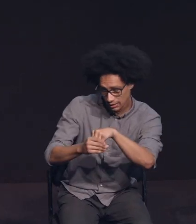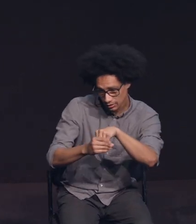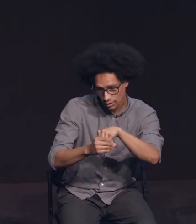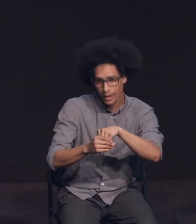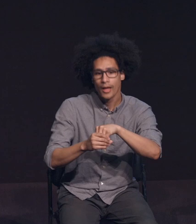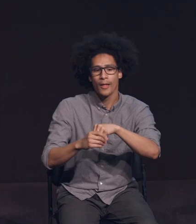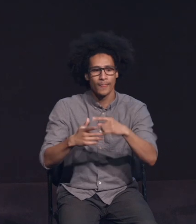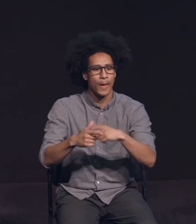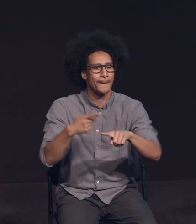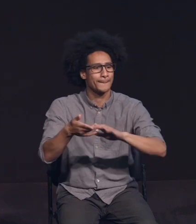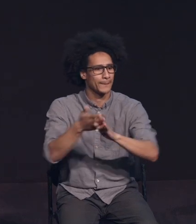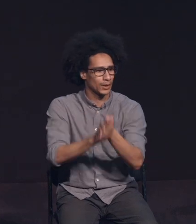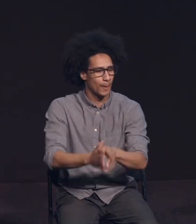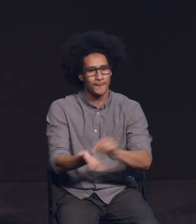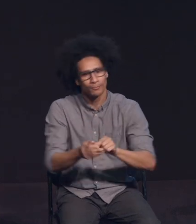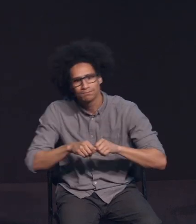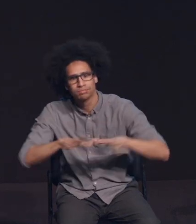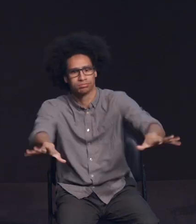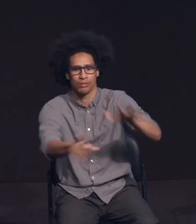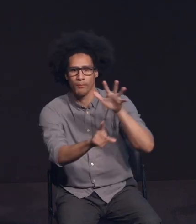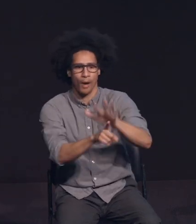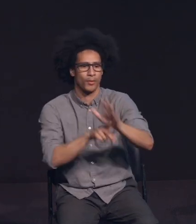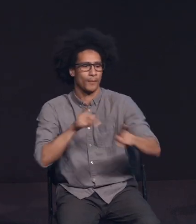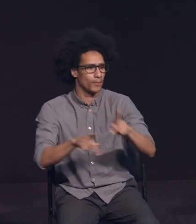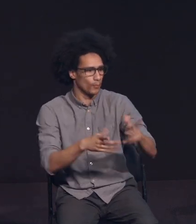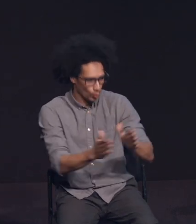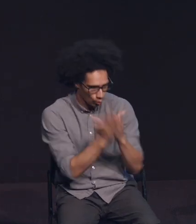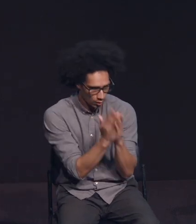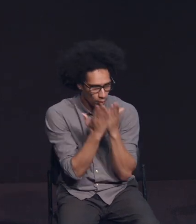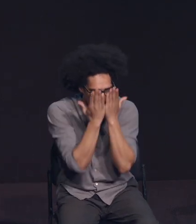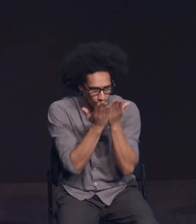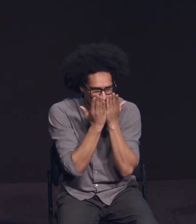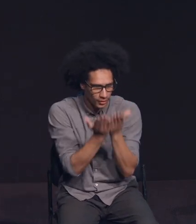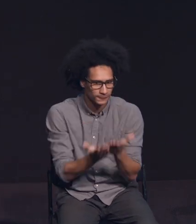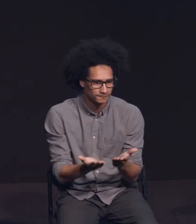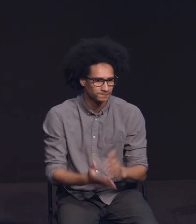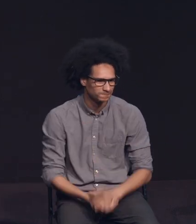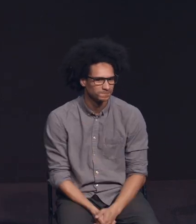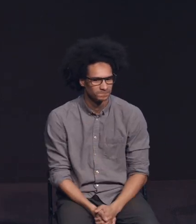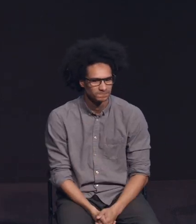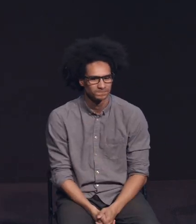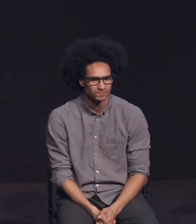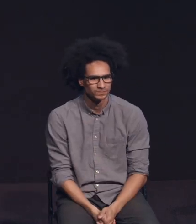Fortunately, by the time we get to 1976, we see "Why Mosquitoes